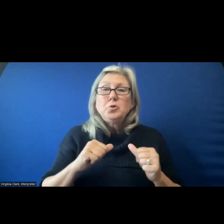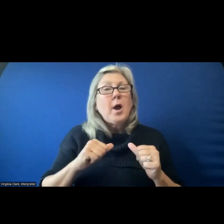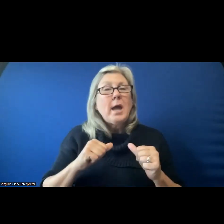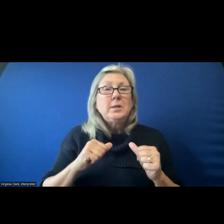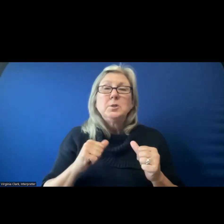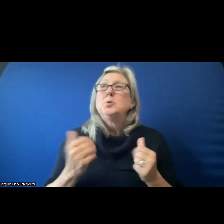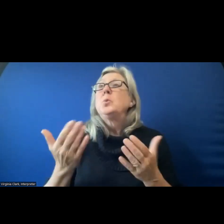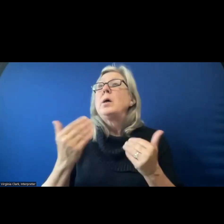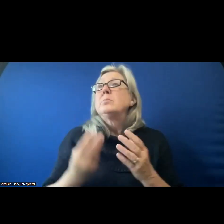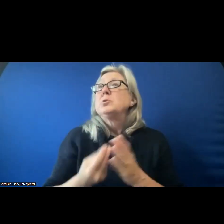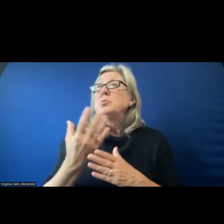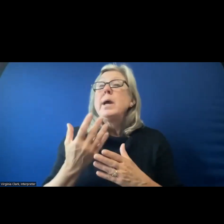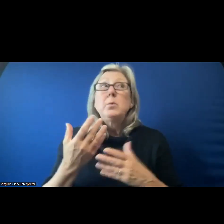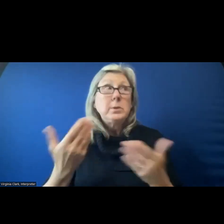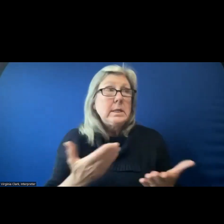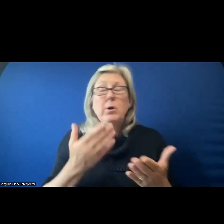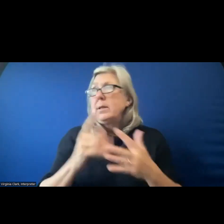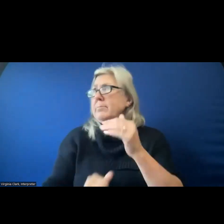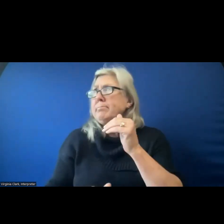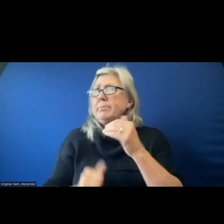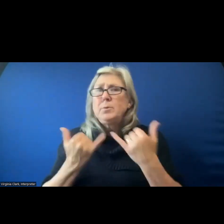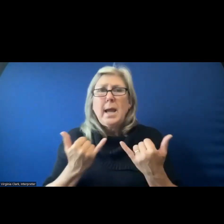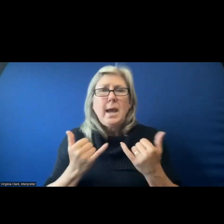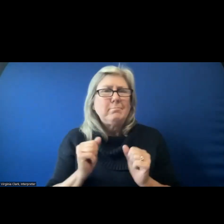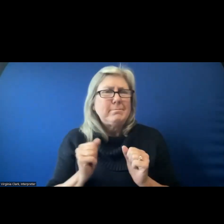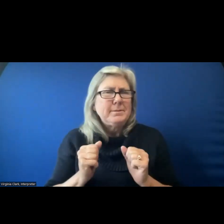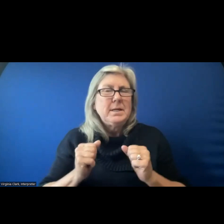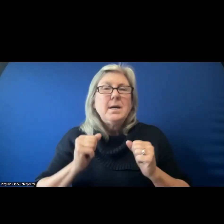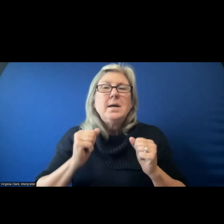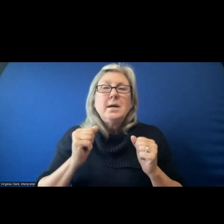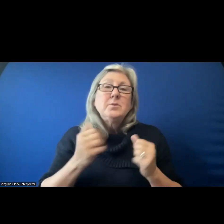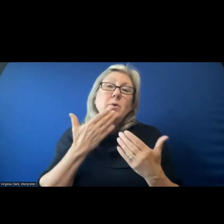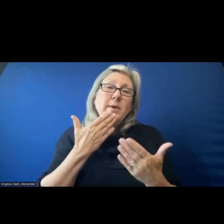That came and then, went today. So thank you all for participating, I'm going